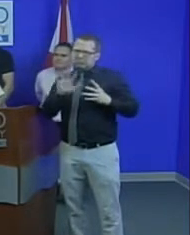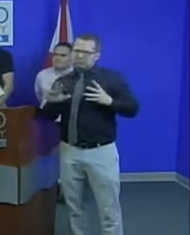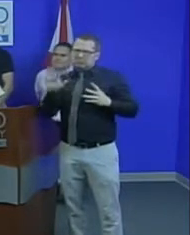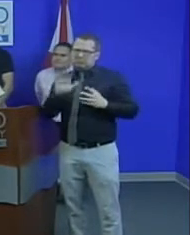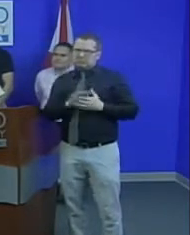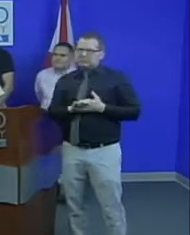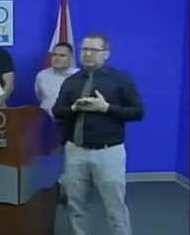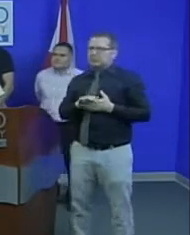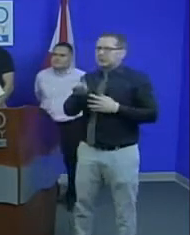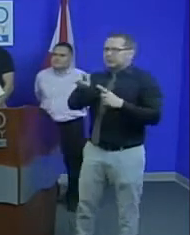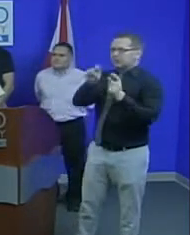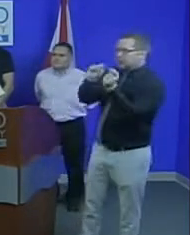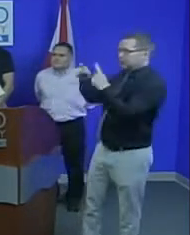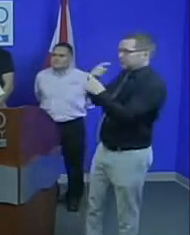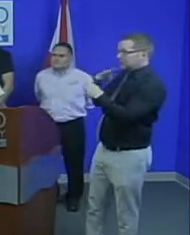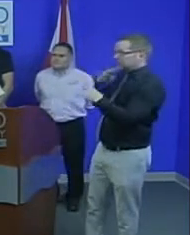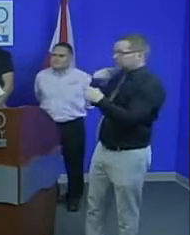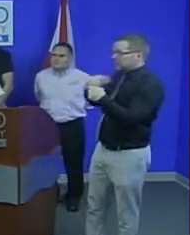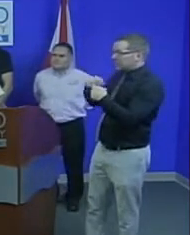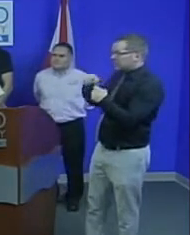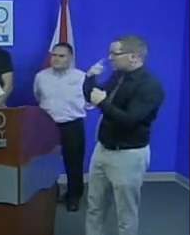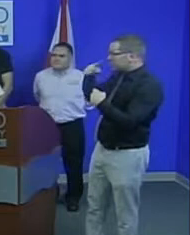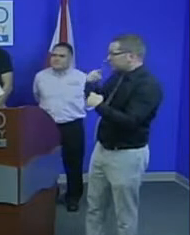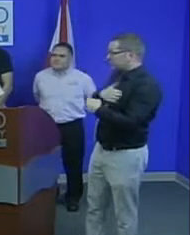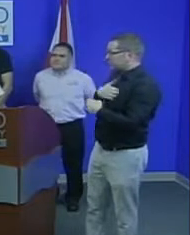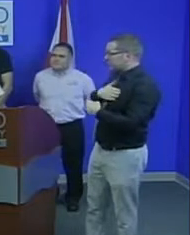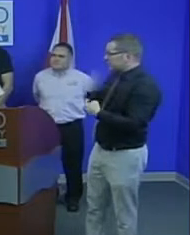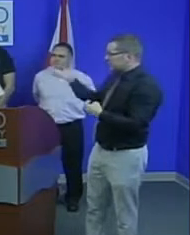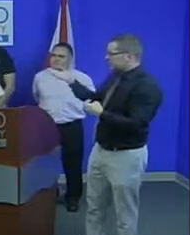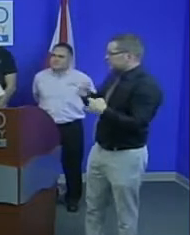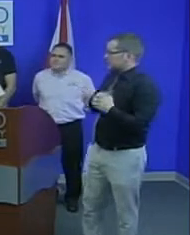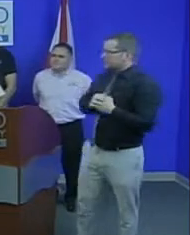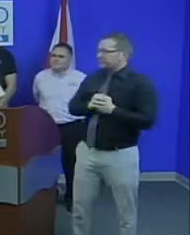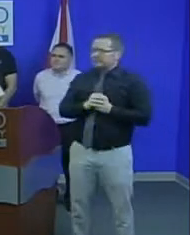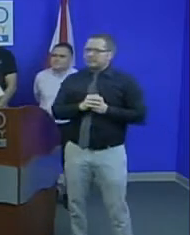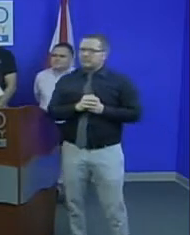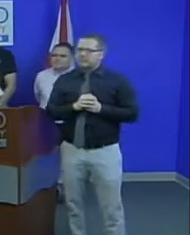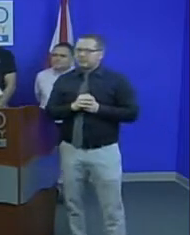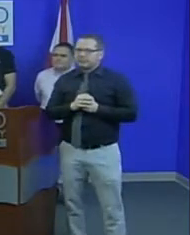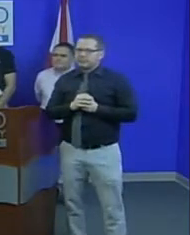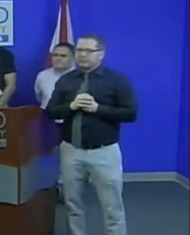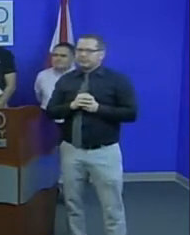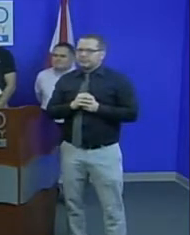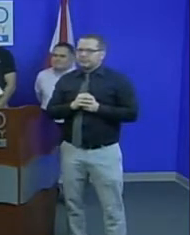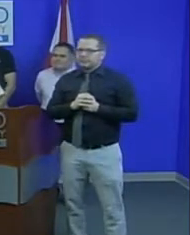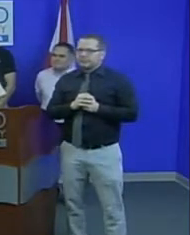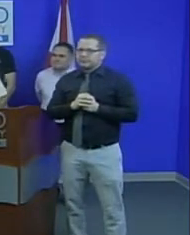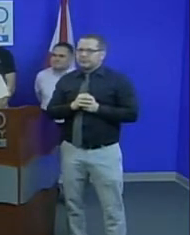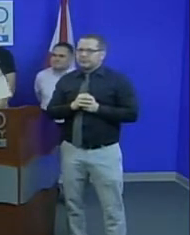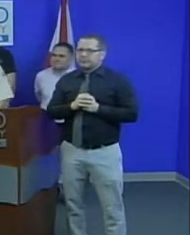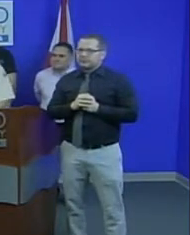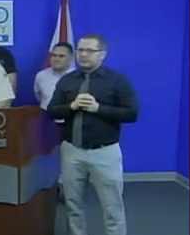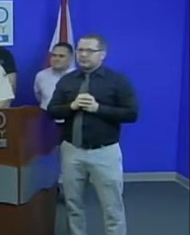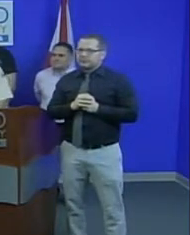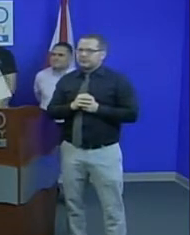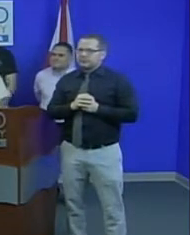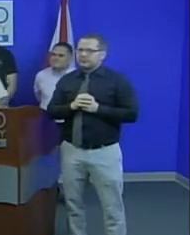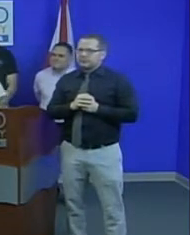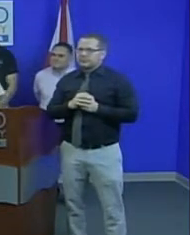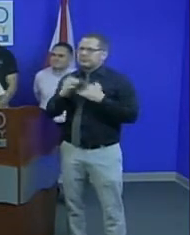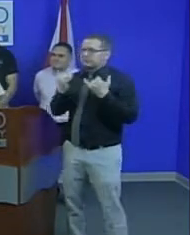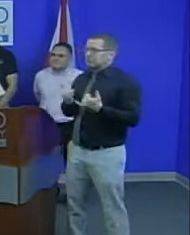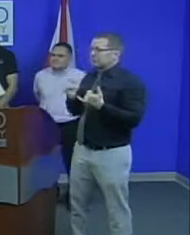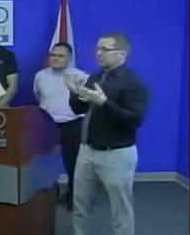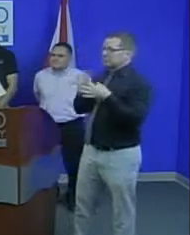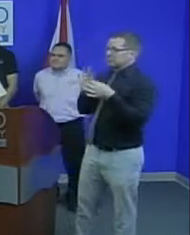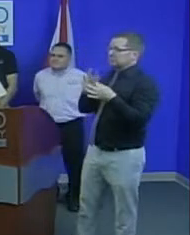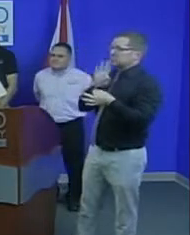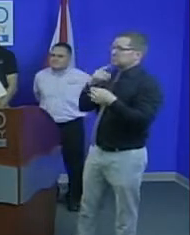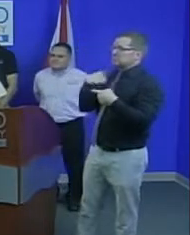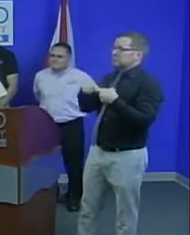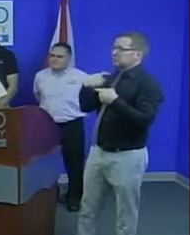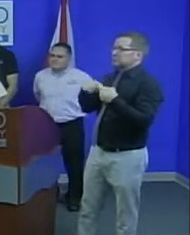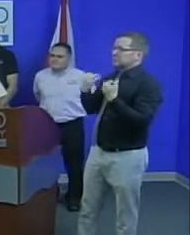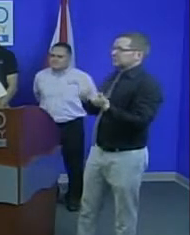BRUISES, THINGS OF THAT NATURE.